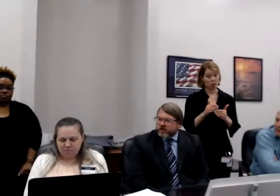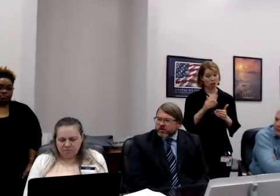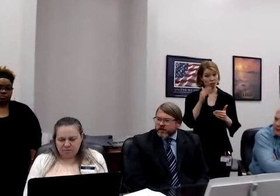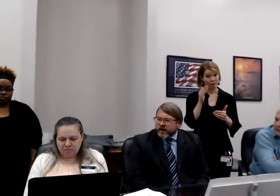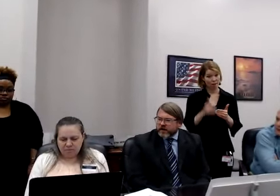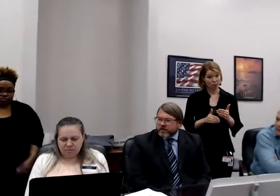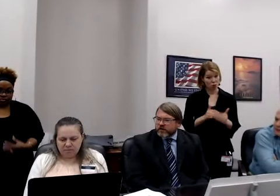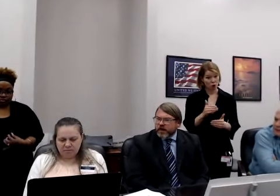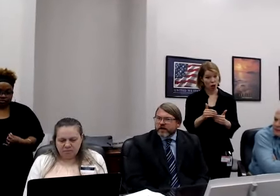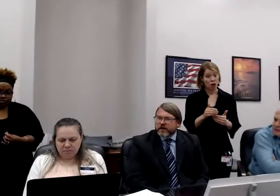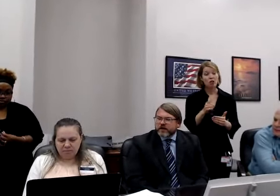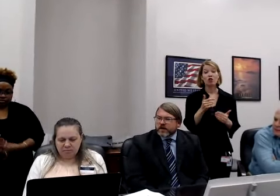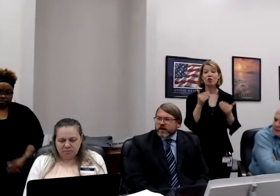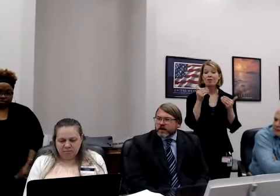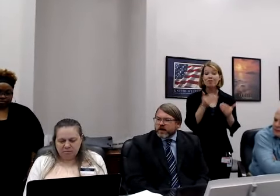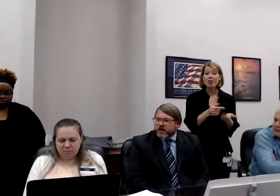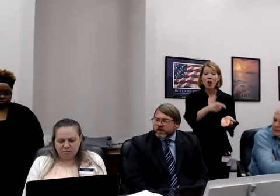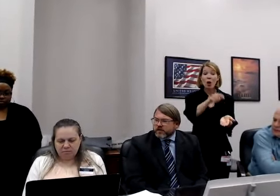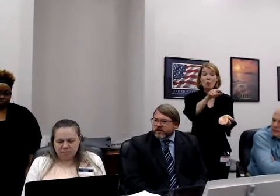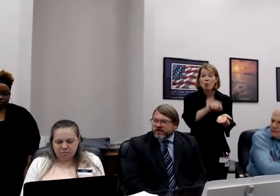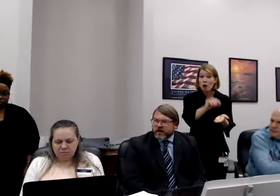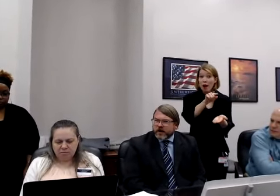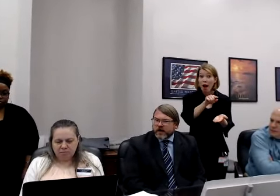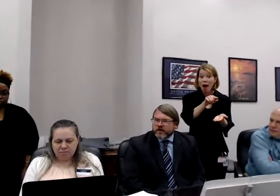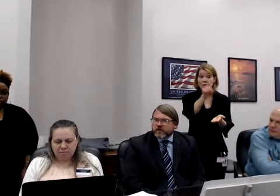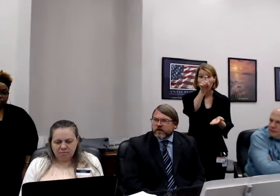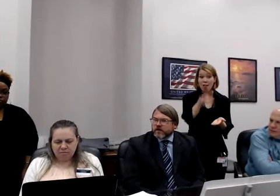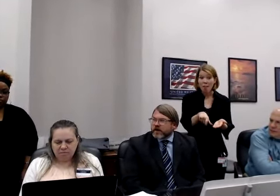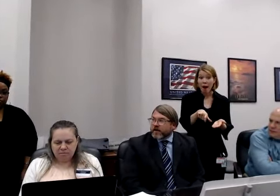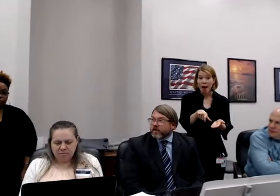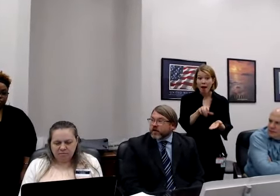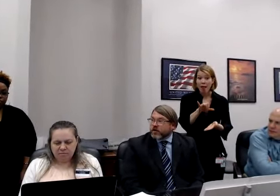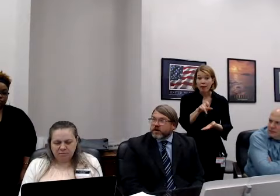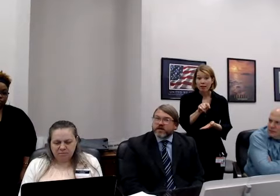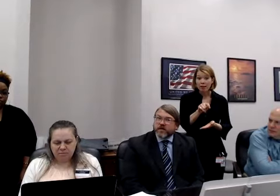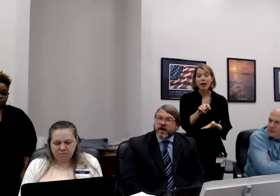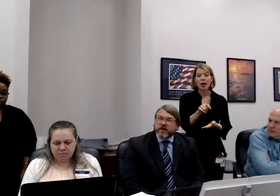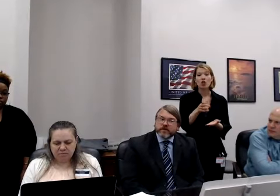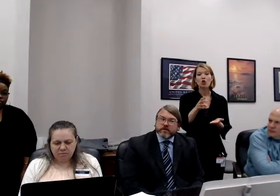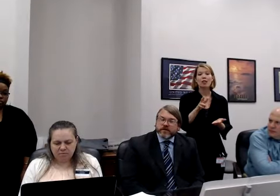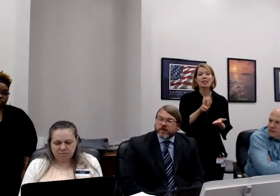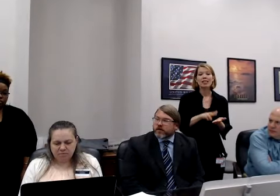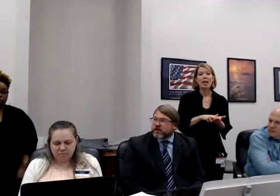you can print out your ballot. And then you can sign the envelope, not the ballot. [Josh] Right.